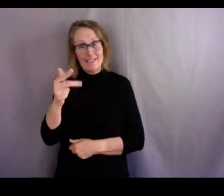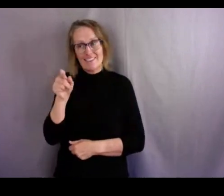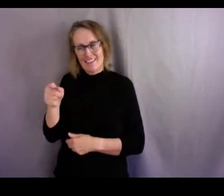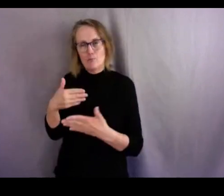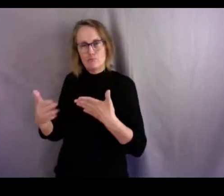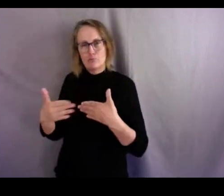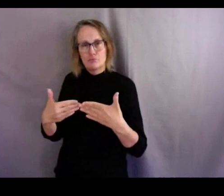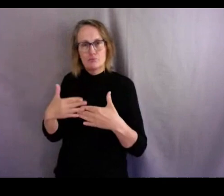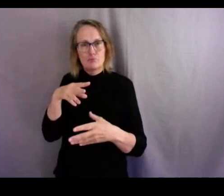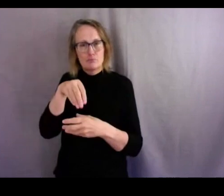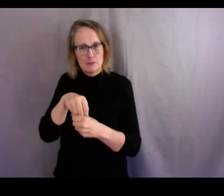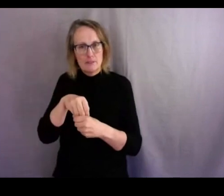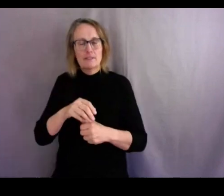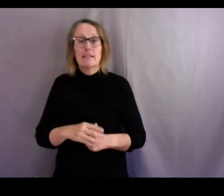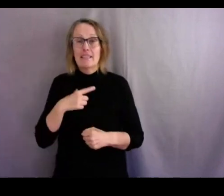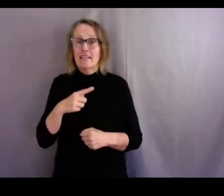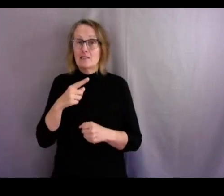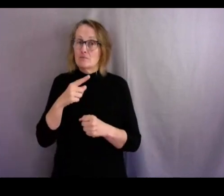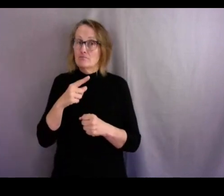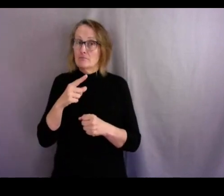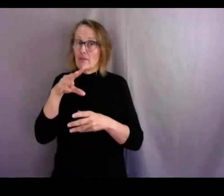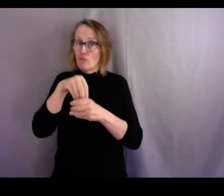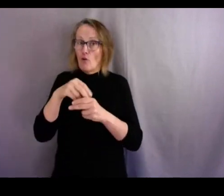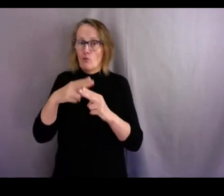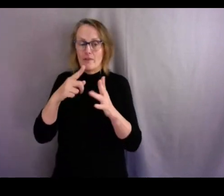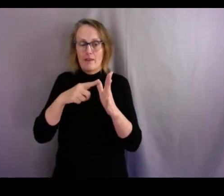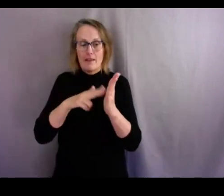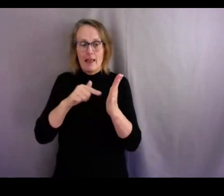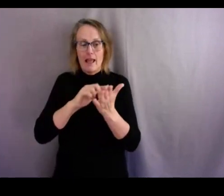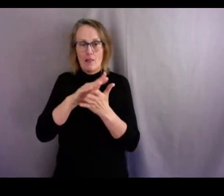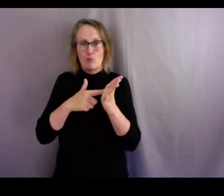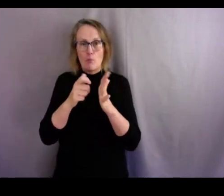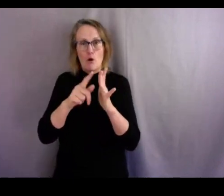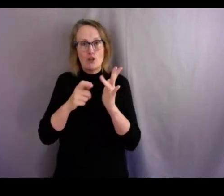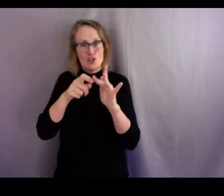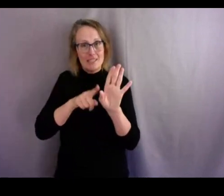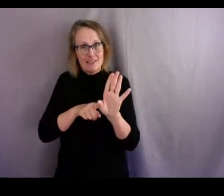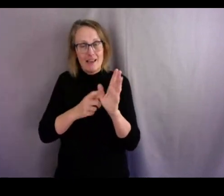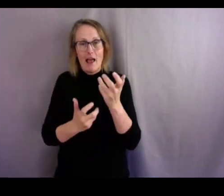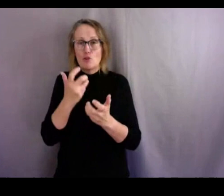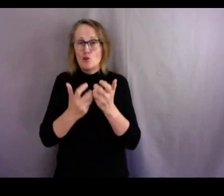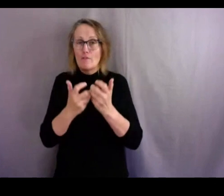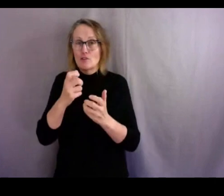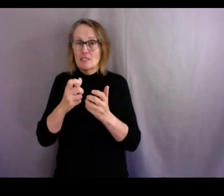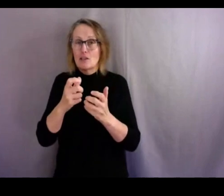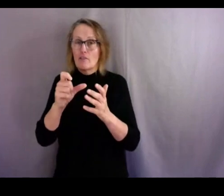of historical anthropology, director of the Museum of Archaeology and Anthropology at the University of Cambridge since 2006,